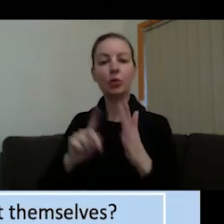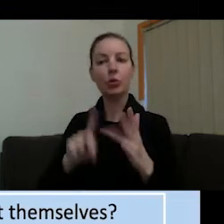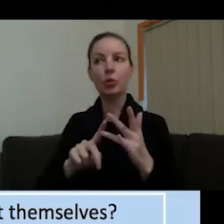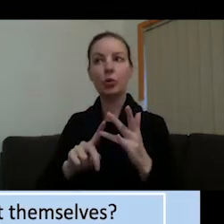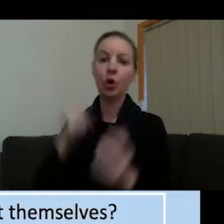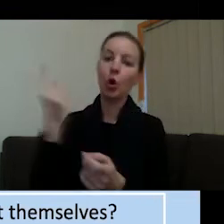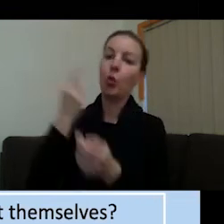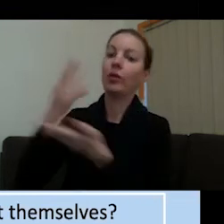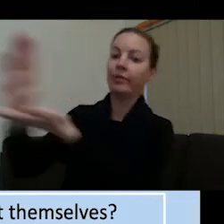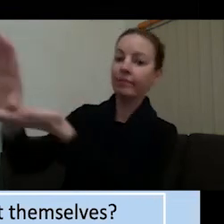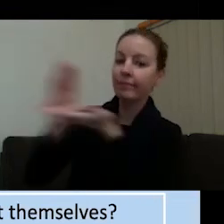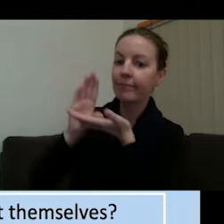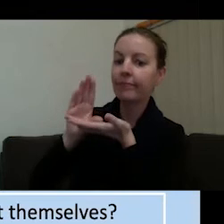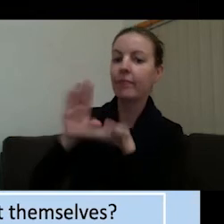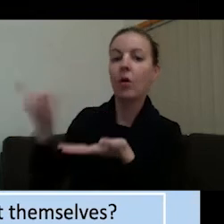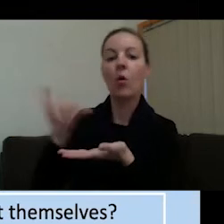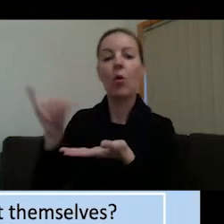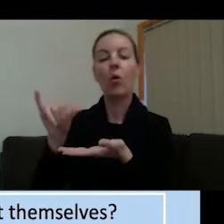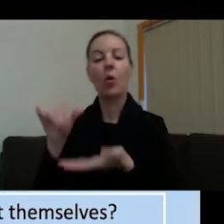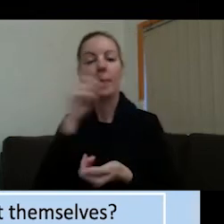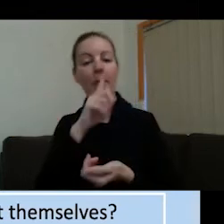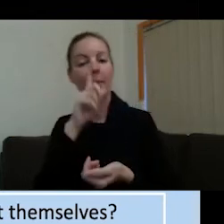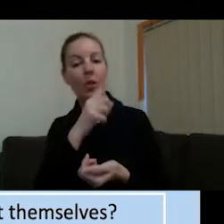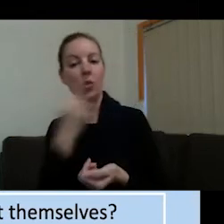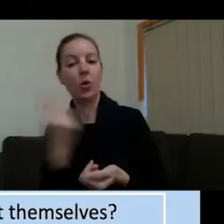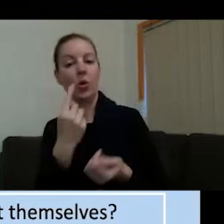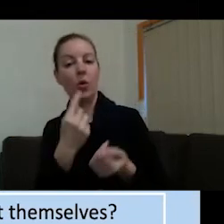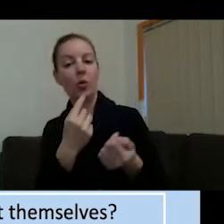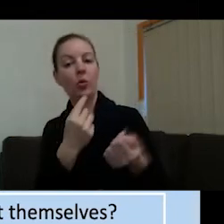Or are we accountable to the people who come to our galleries?